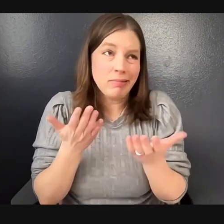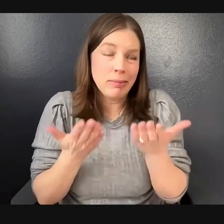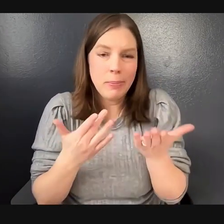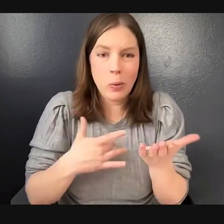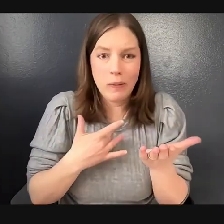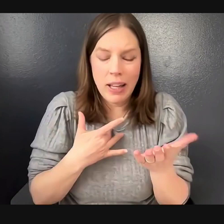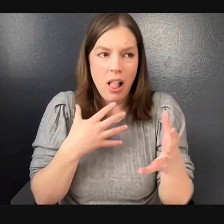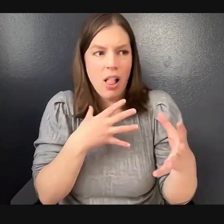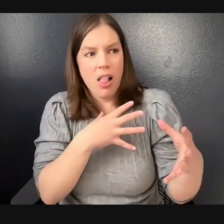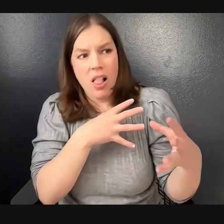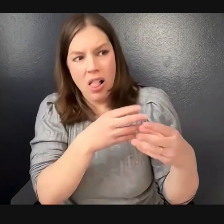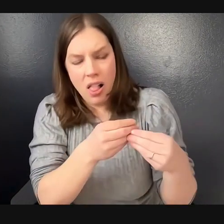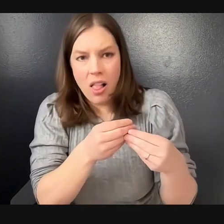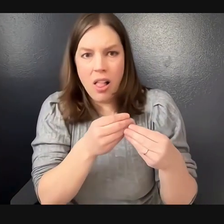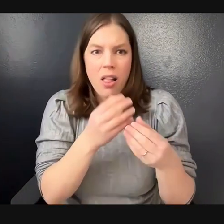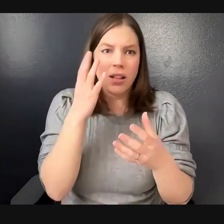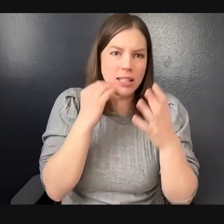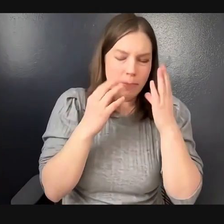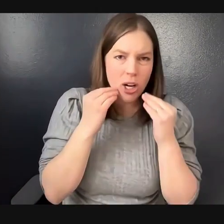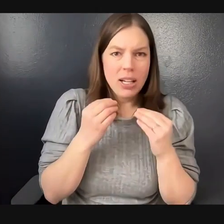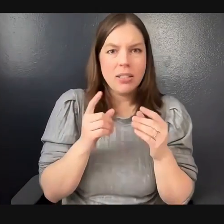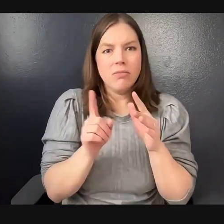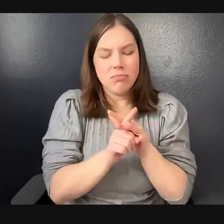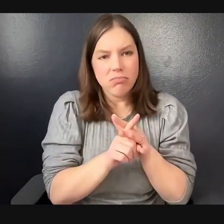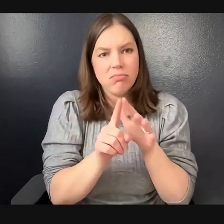and take a different approach. You may feel like the experience you've